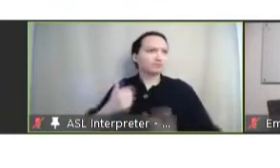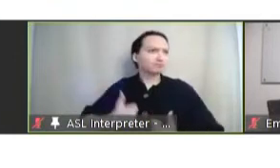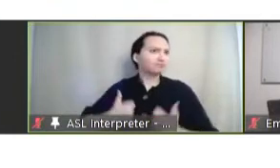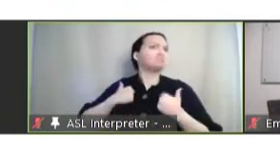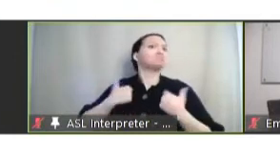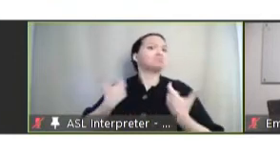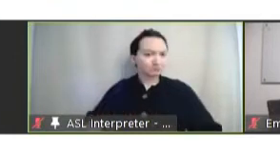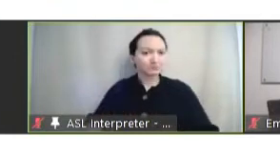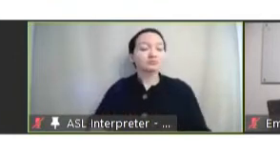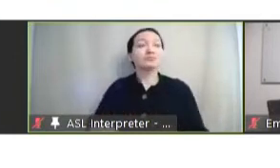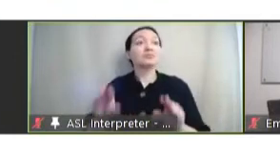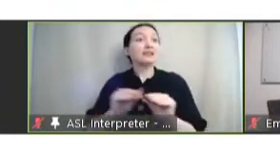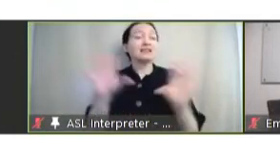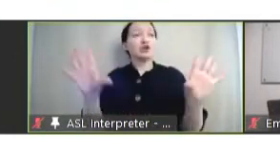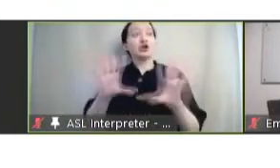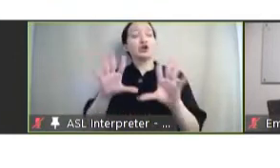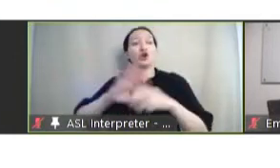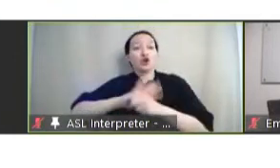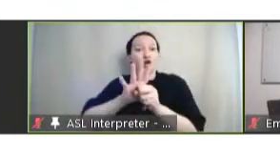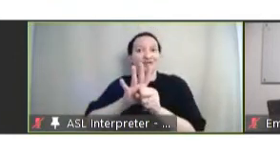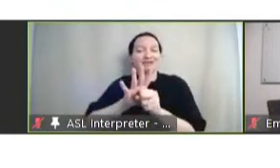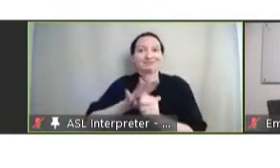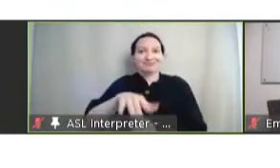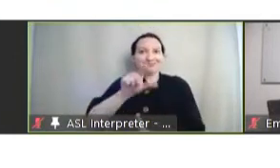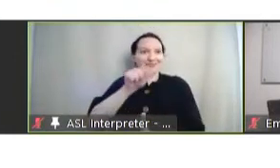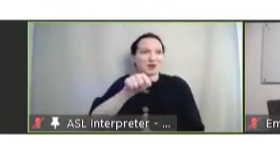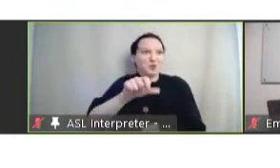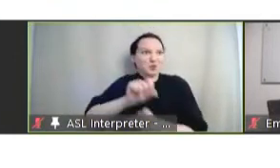So, clearly, as COVID-19 became the biggest workplace safety hazard